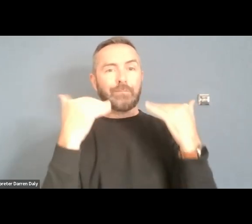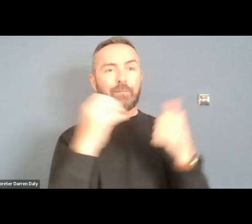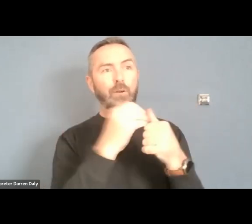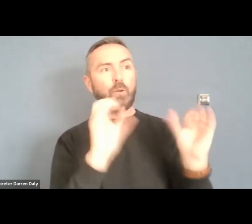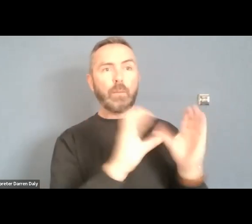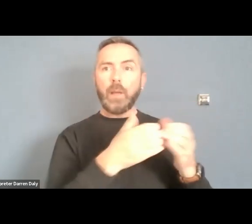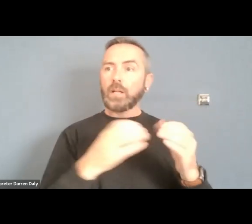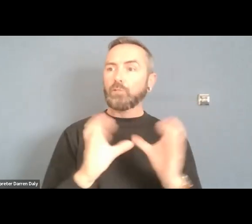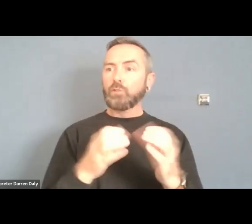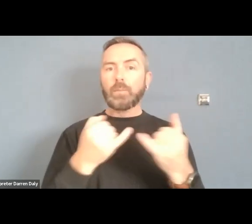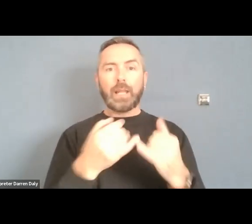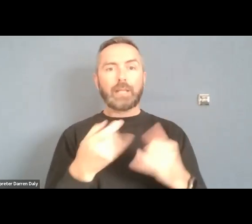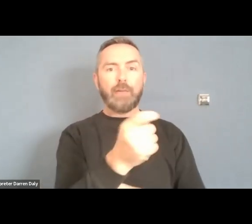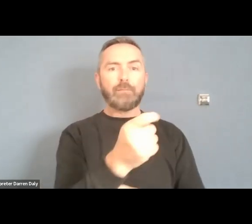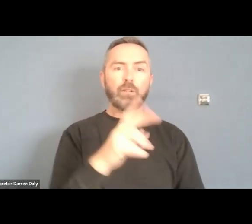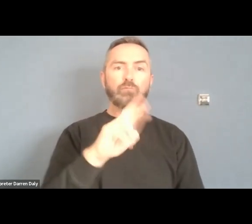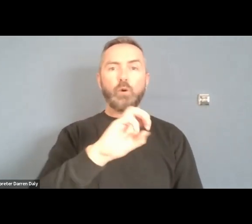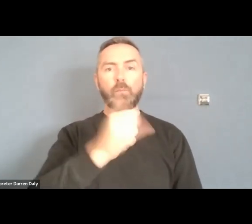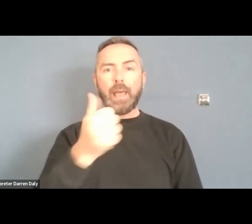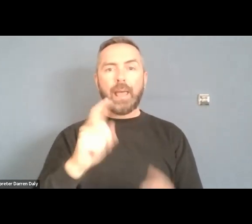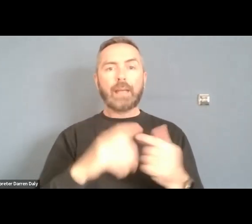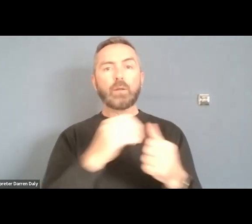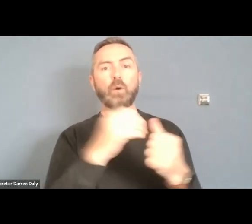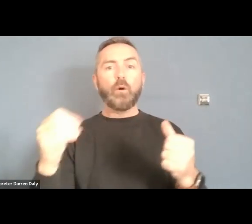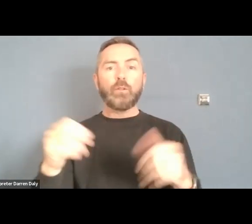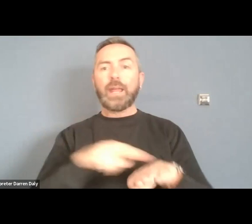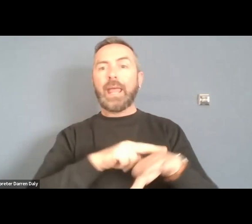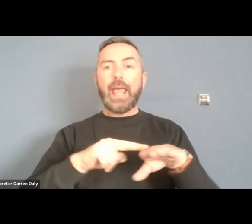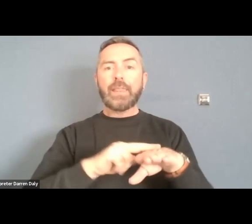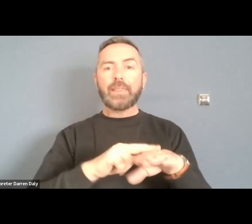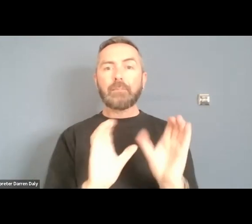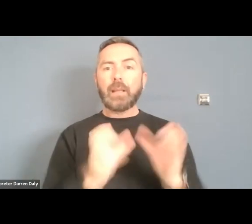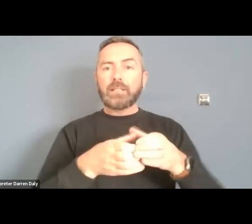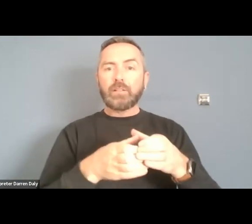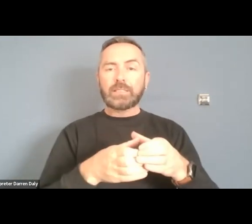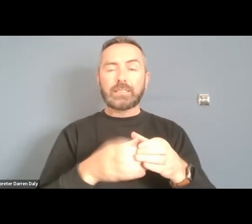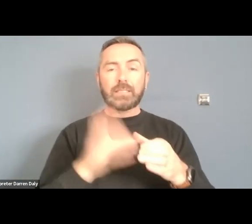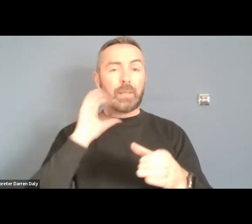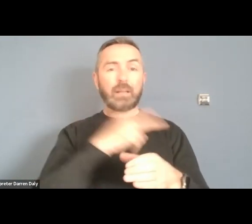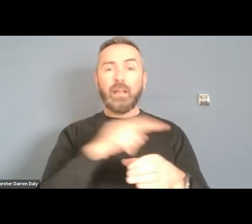as Travellers, Roma and other ethnic minorities, because we didn't have enough responses to the survey to do that.